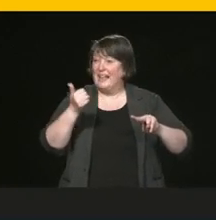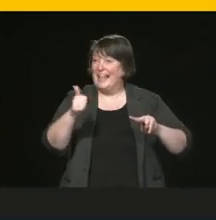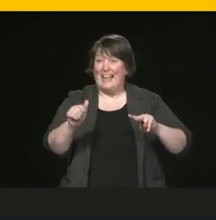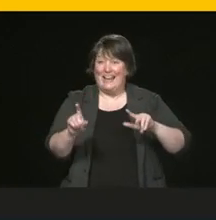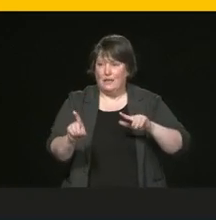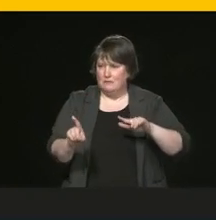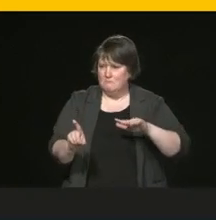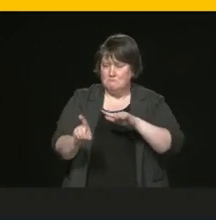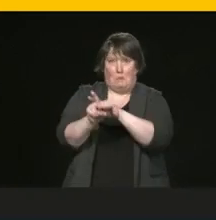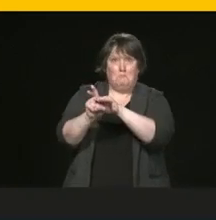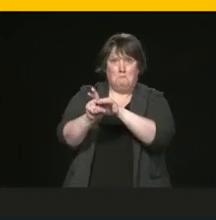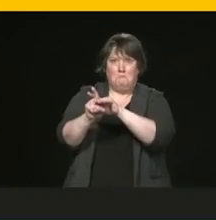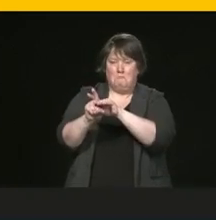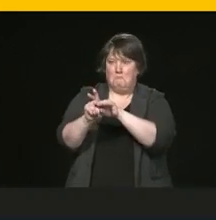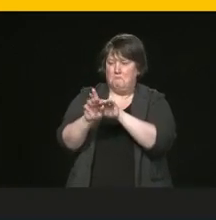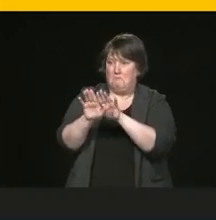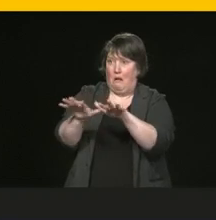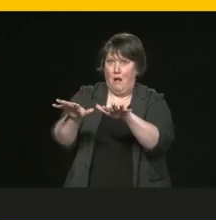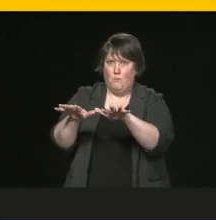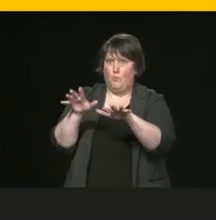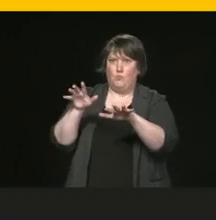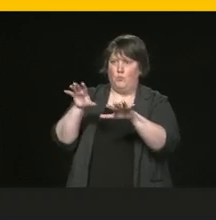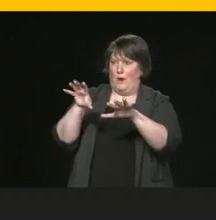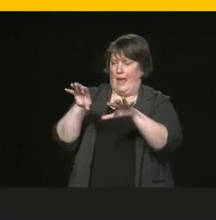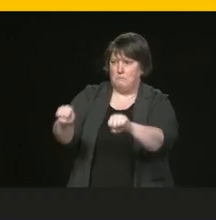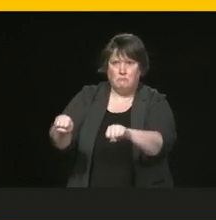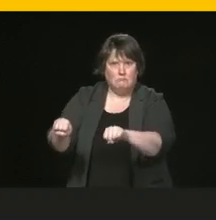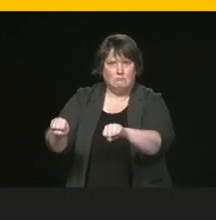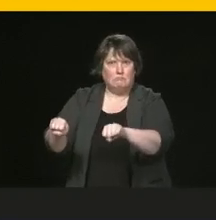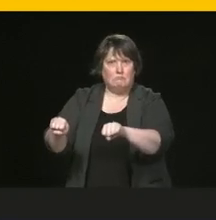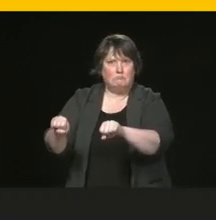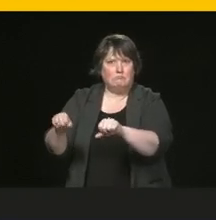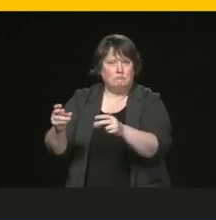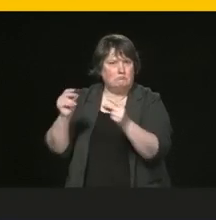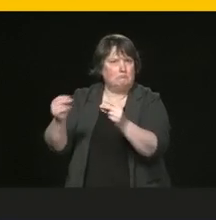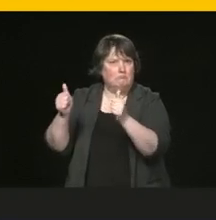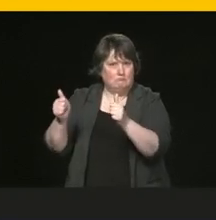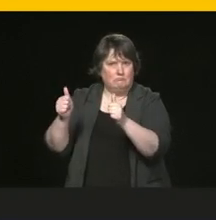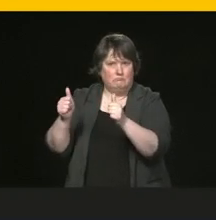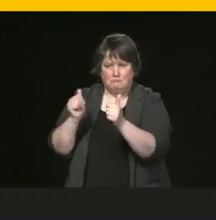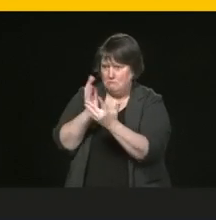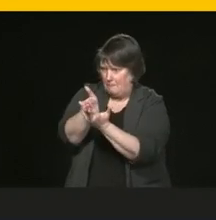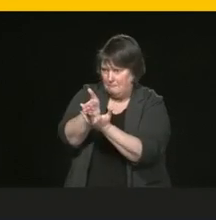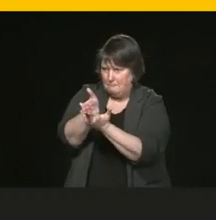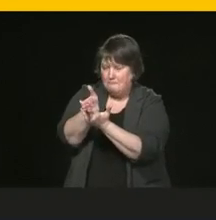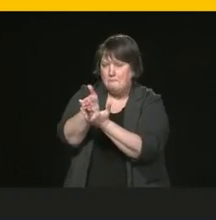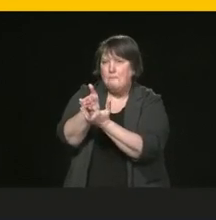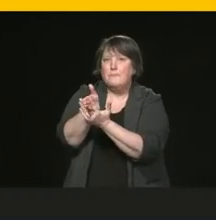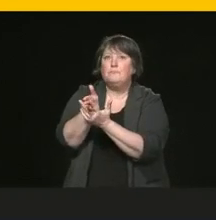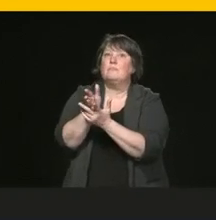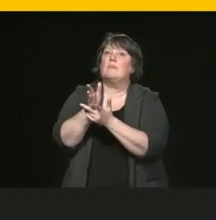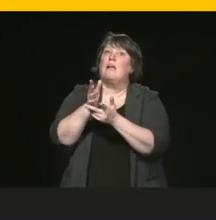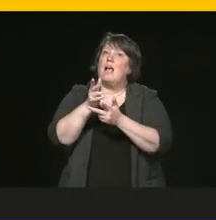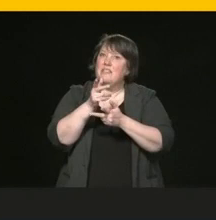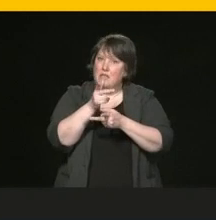EXTRAORDINARY VIGILANCE AND VERY RAPID RESPONSE TIMES TO